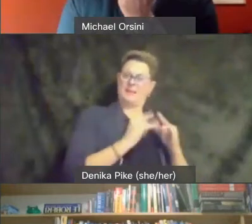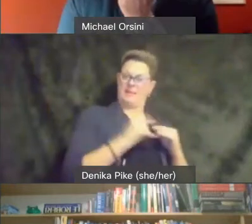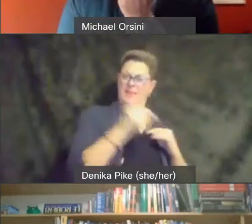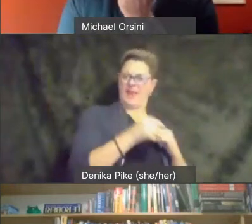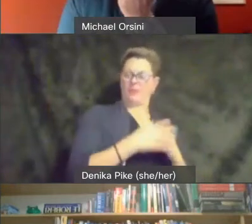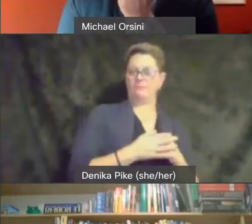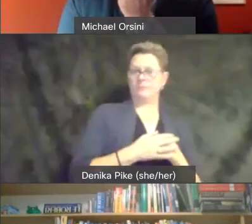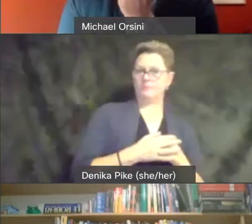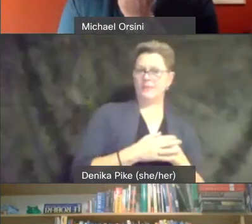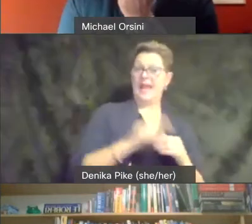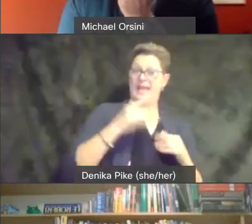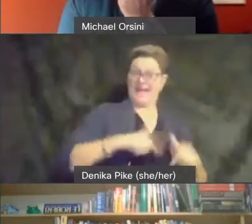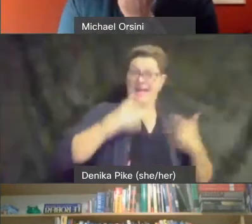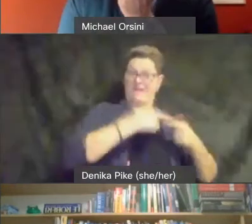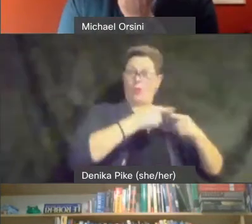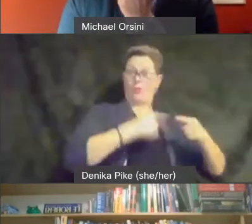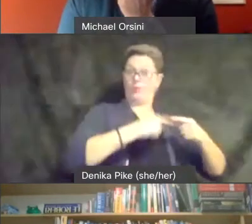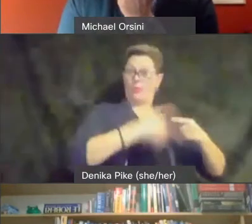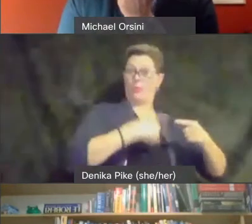But what happens to the people that they displace? Where did they go.